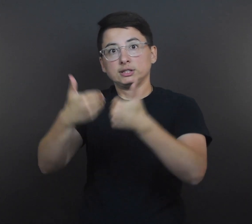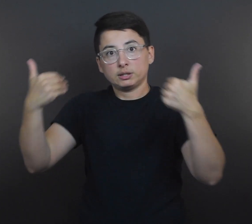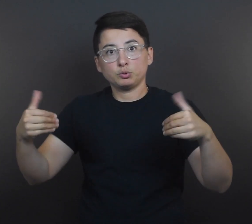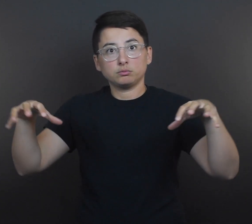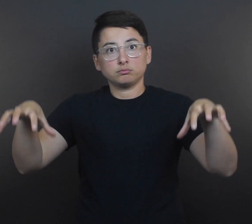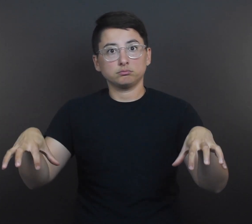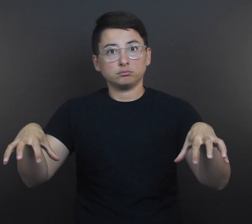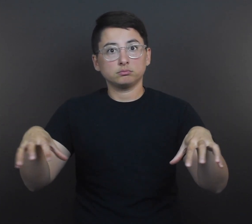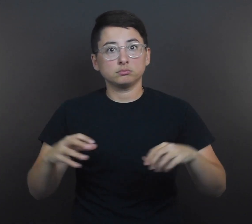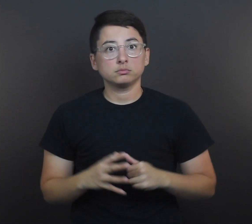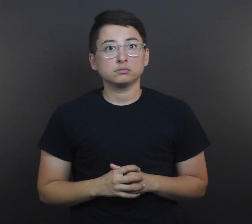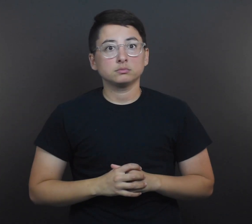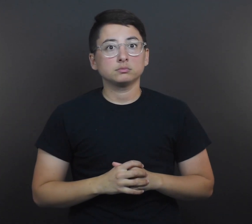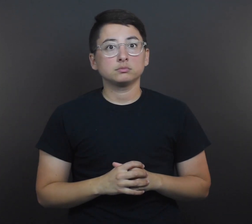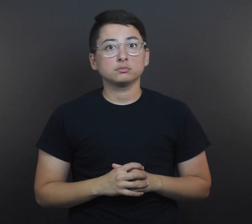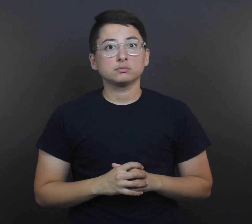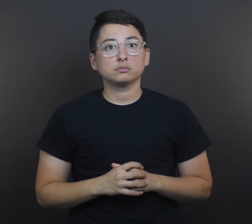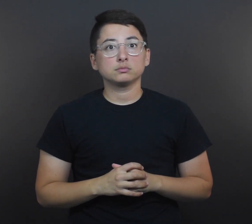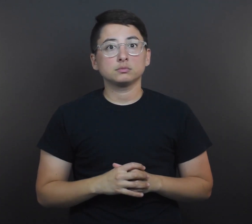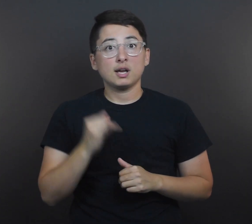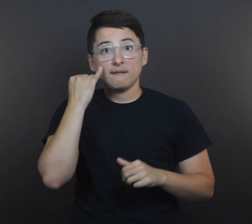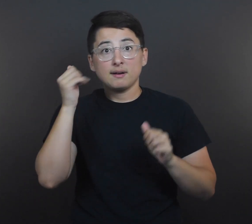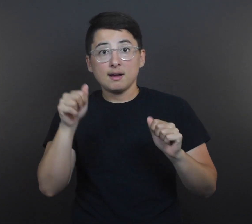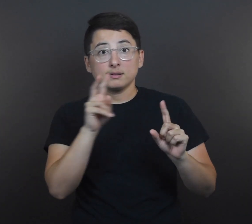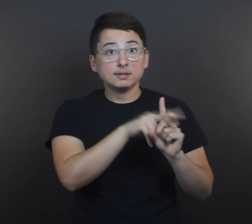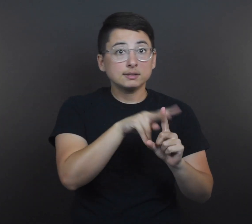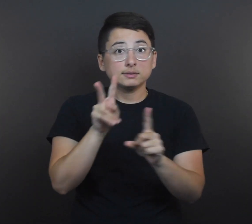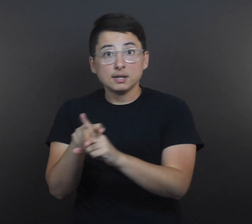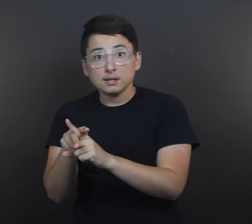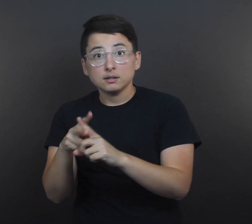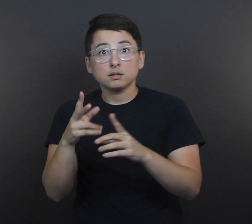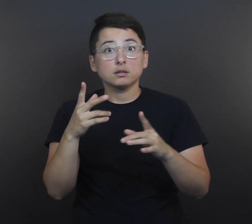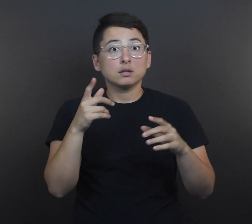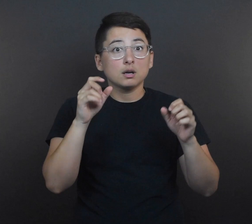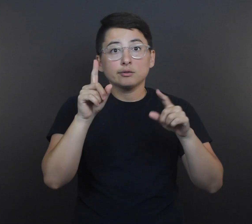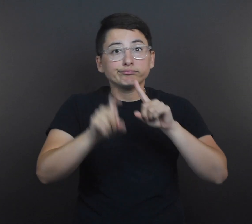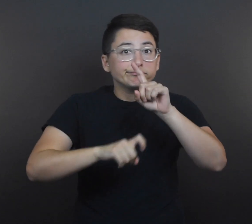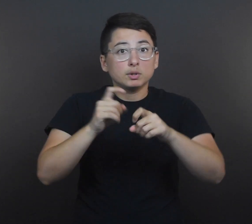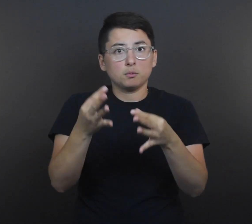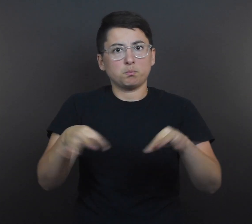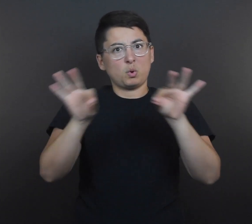and can you assign designated healthcare providers to work only on those units?’